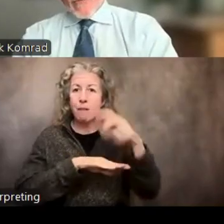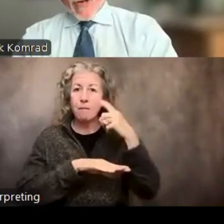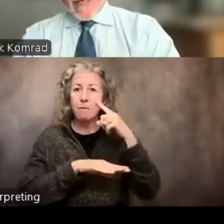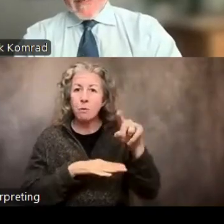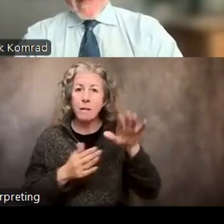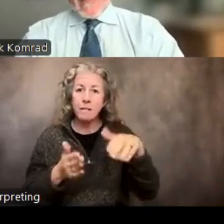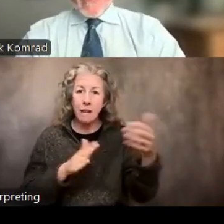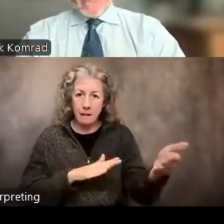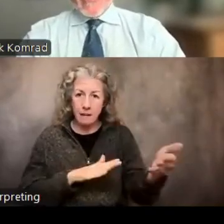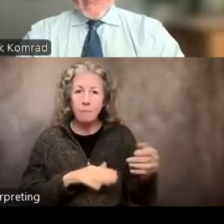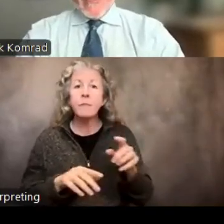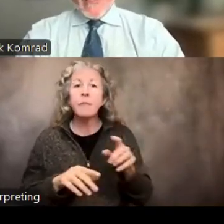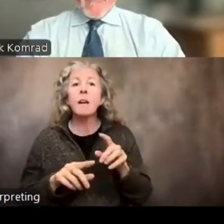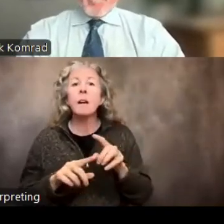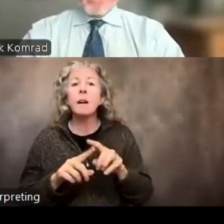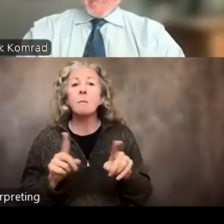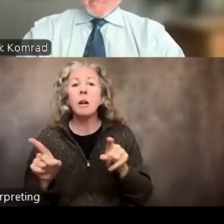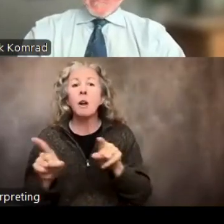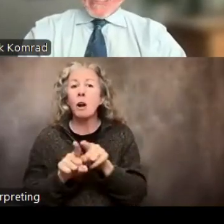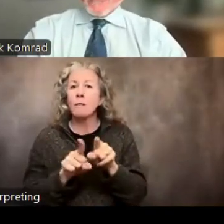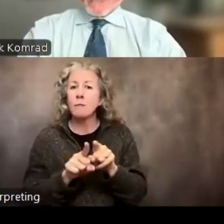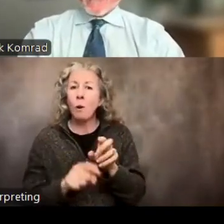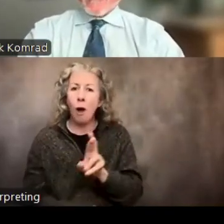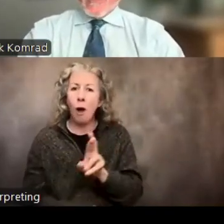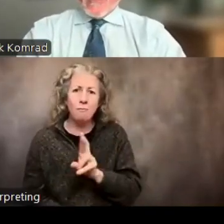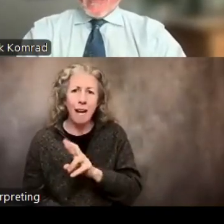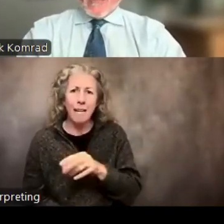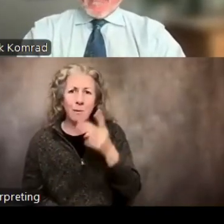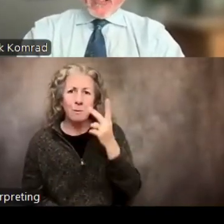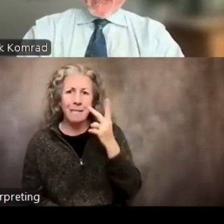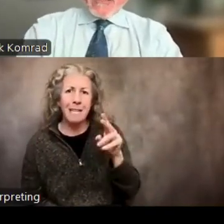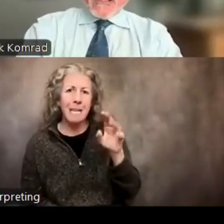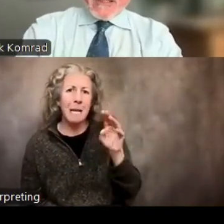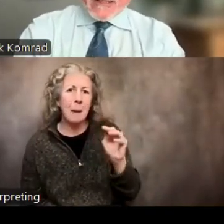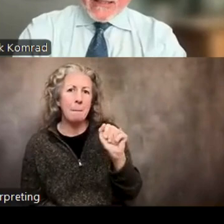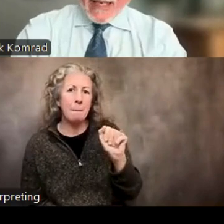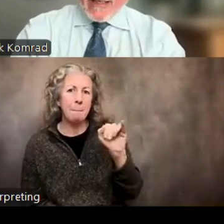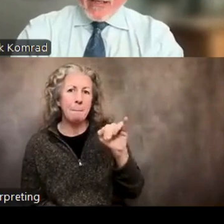right, we see the maid house medical assistance in dying, the